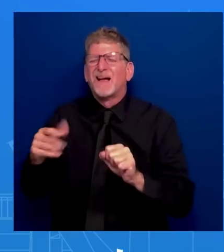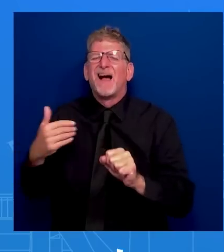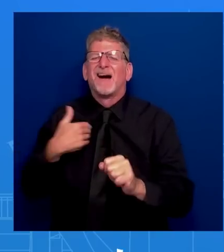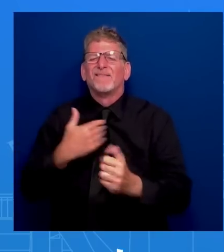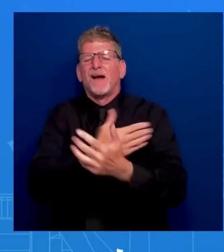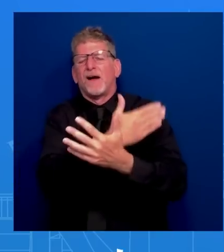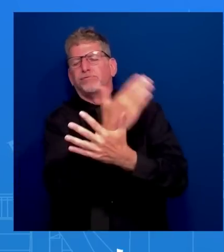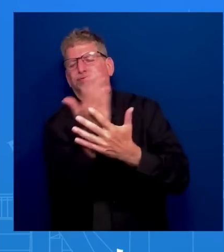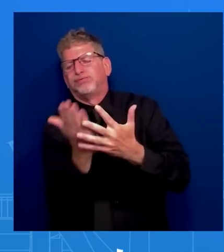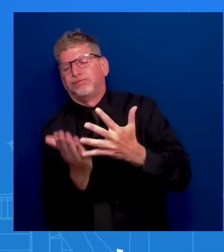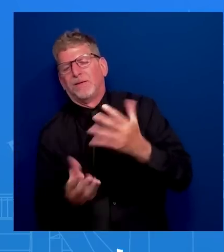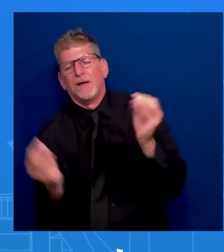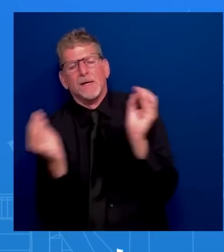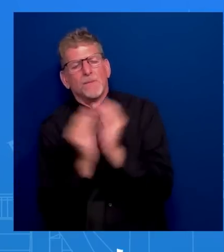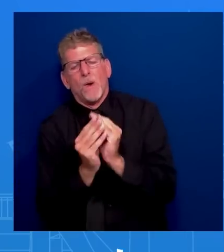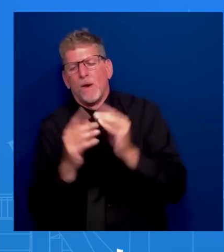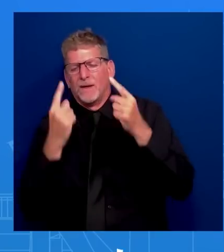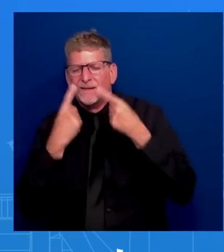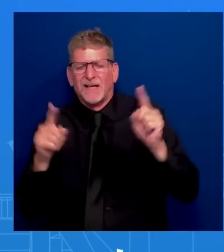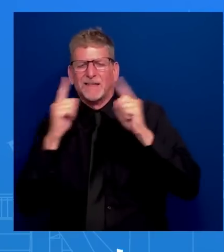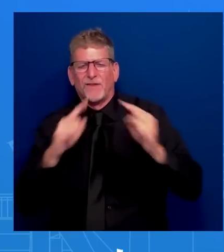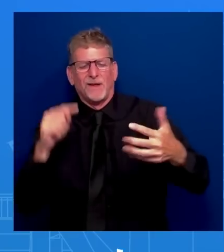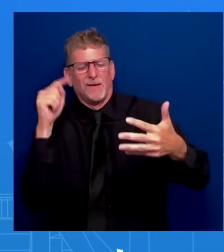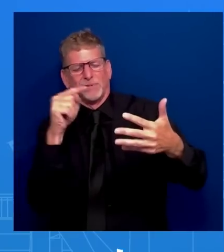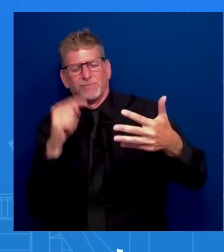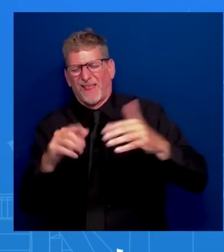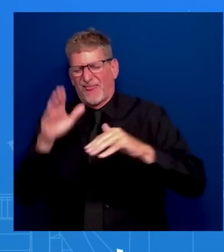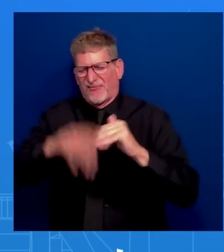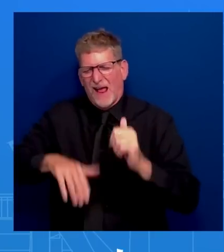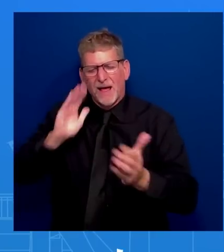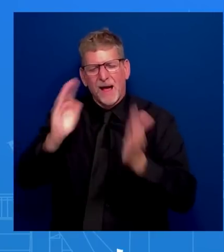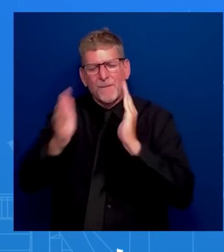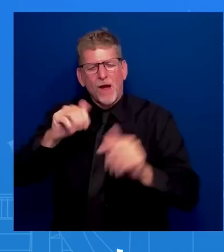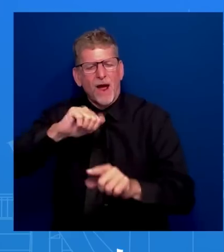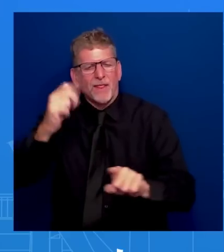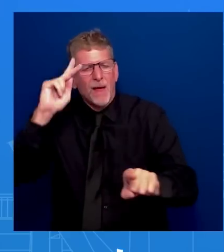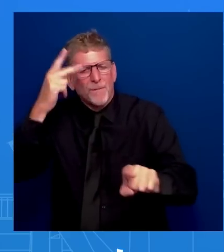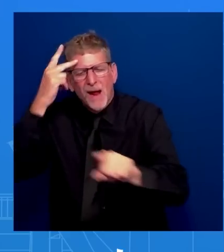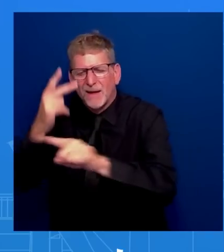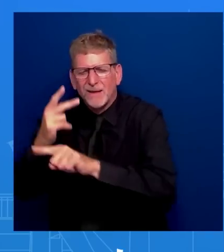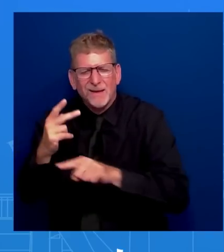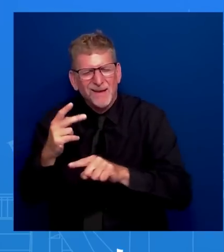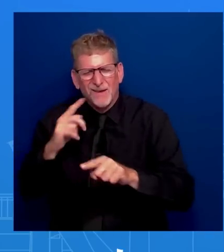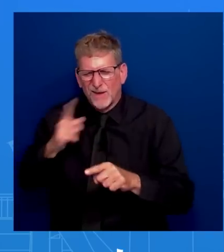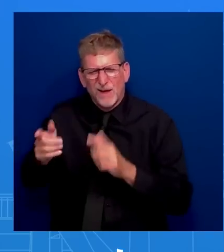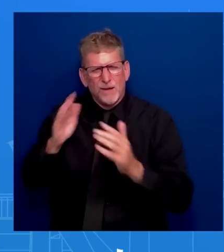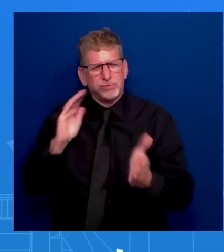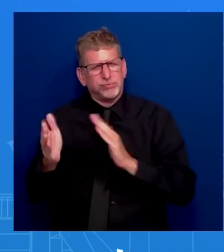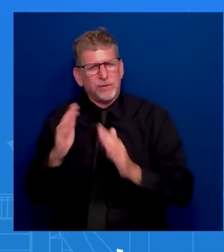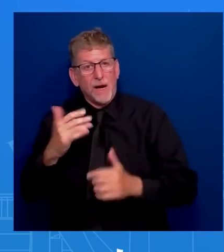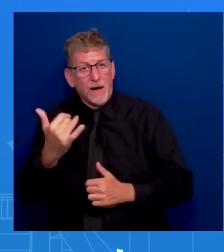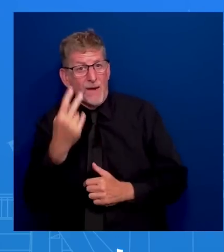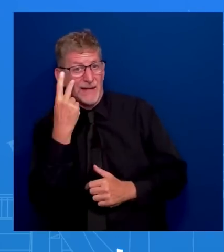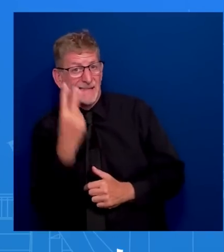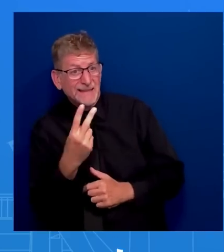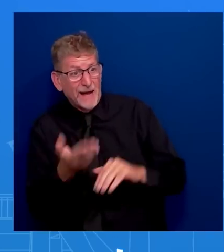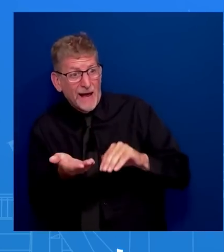if you think about what's going on with CHIPS, what's happening with the Inflation Reduction Act